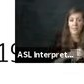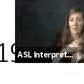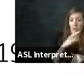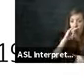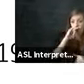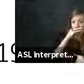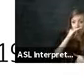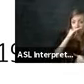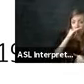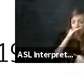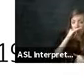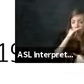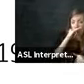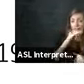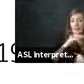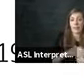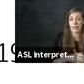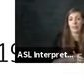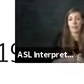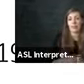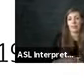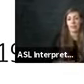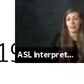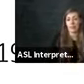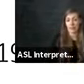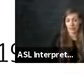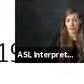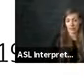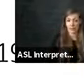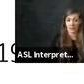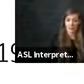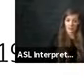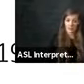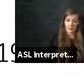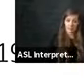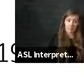may place older and more medically vulnerable household members at risk,